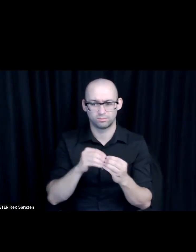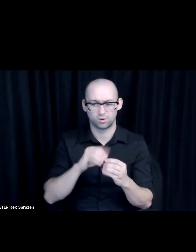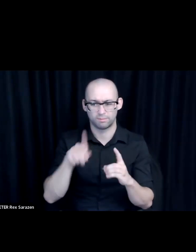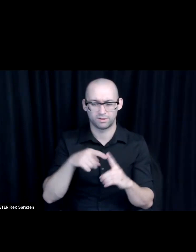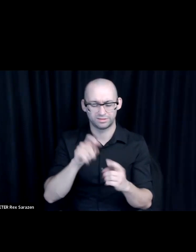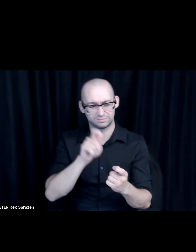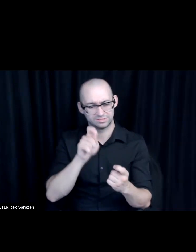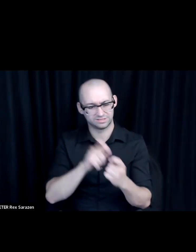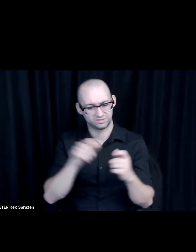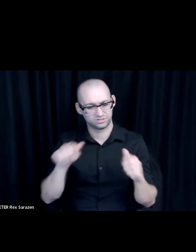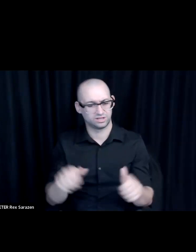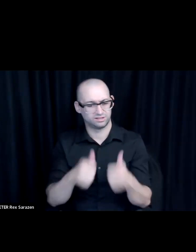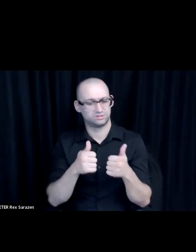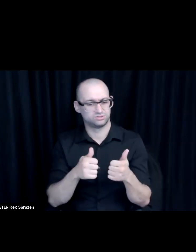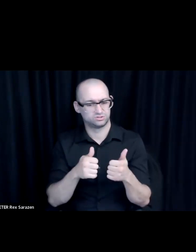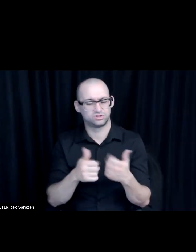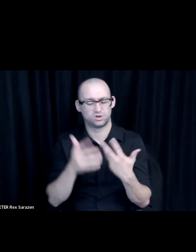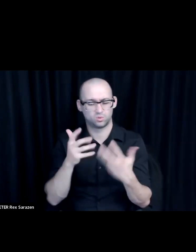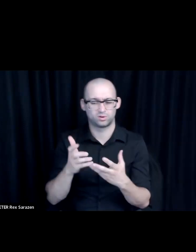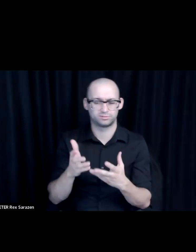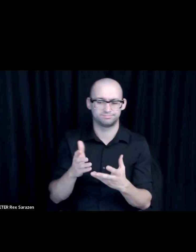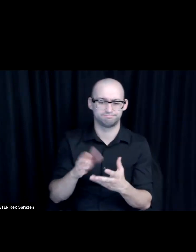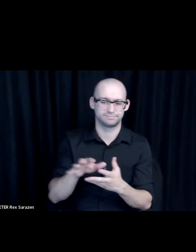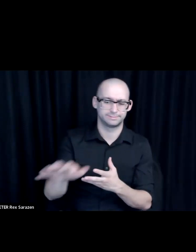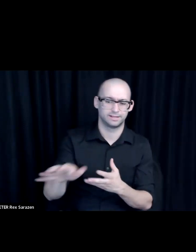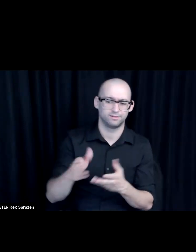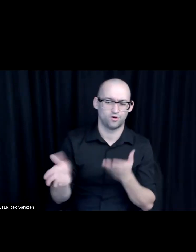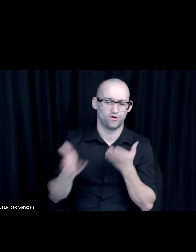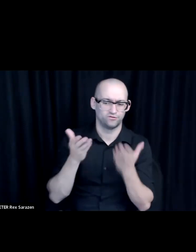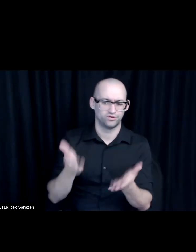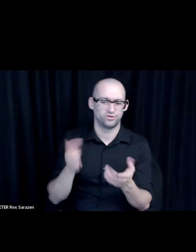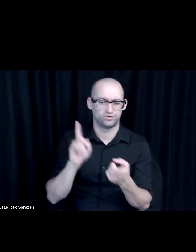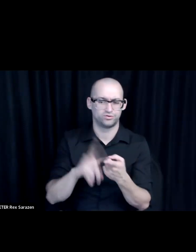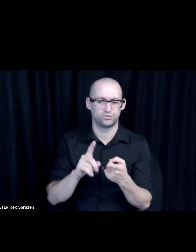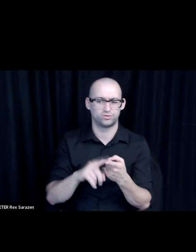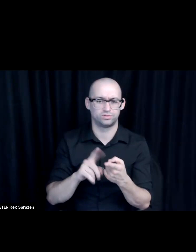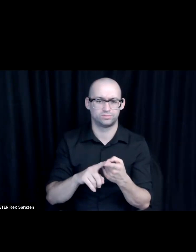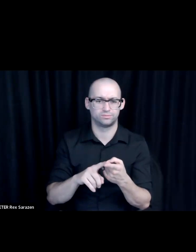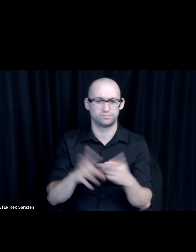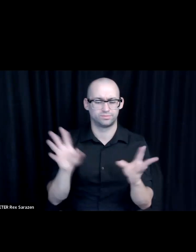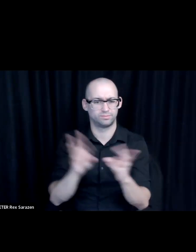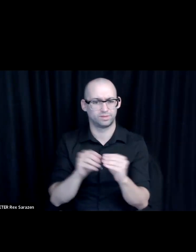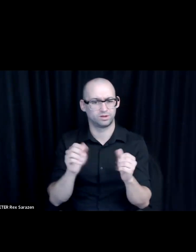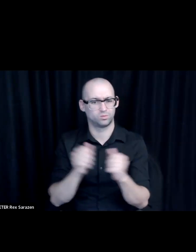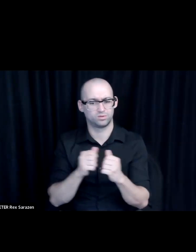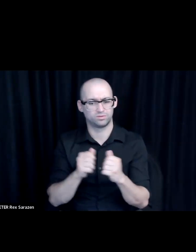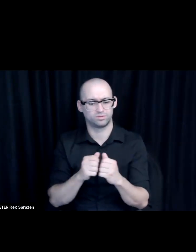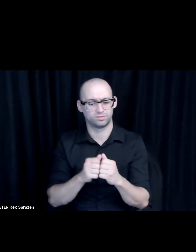and I would extend the offer to you know meet with, you know, myself and